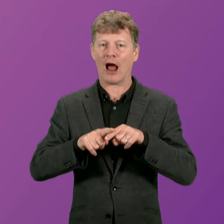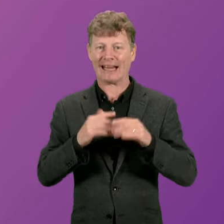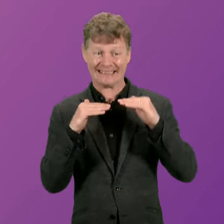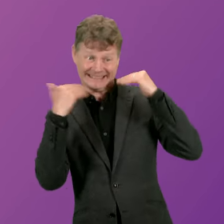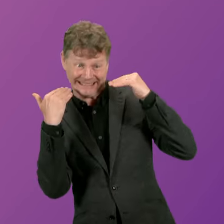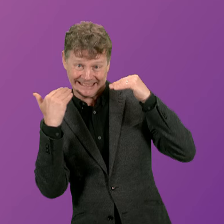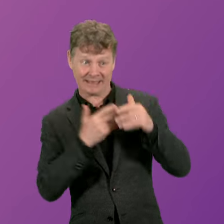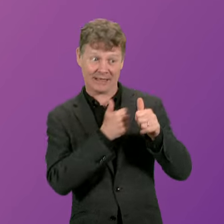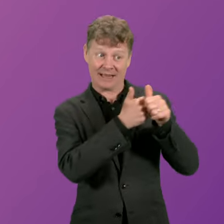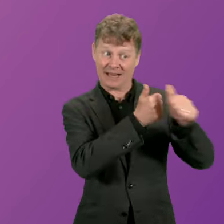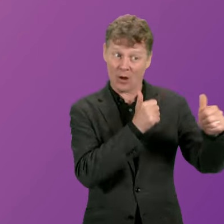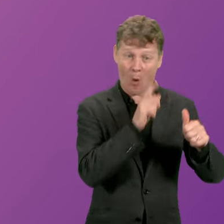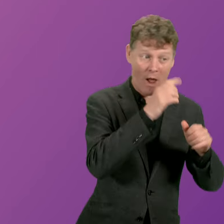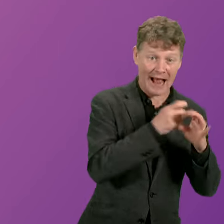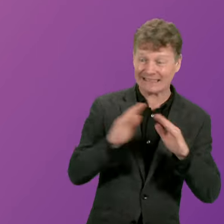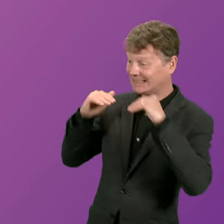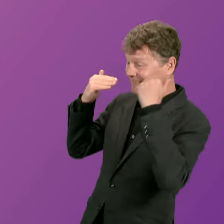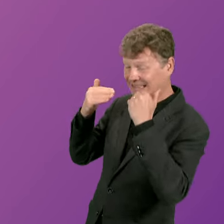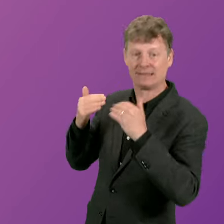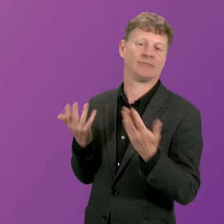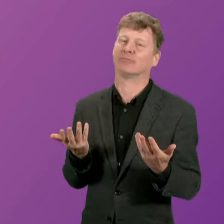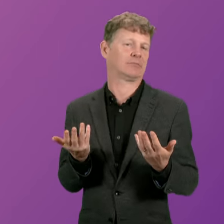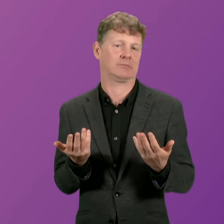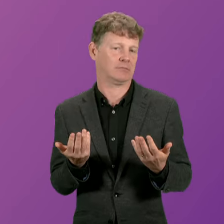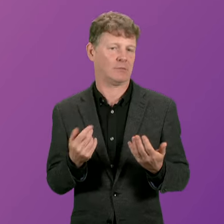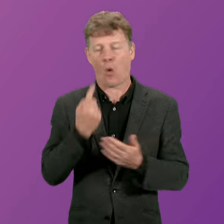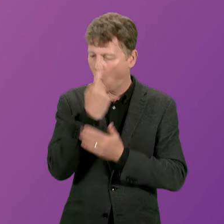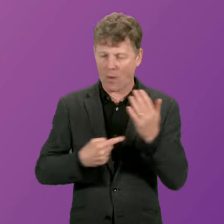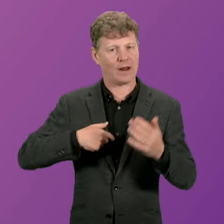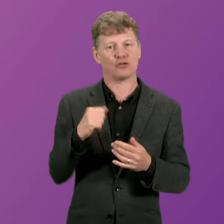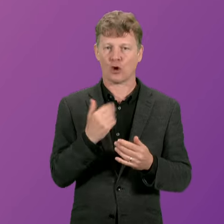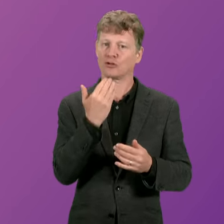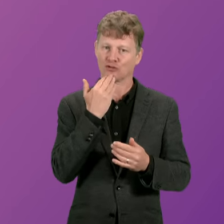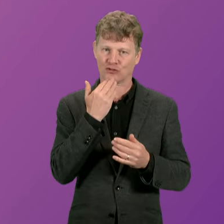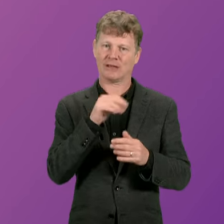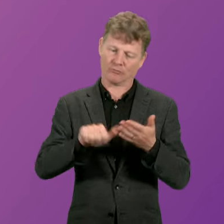it is only the Scottish Greens that have a clear and urgent response to the climate emergency?